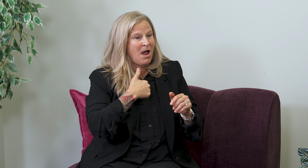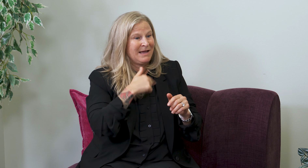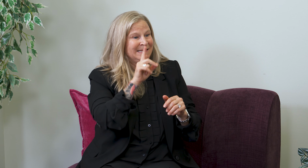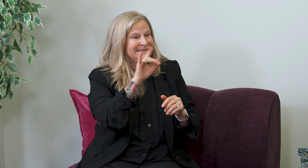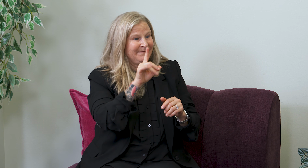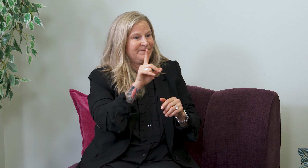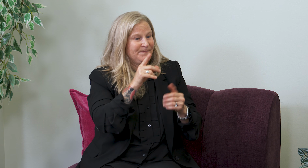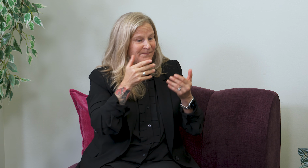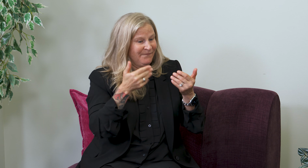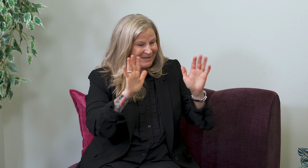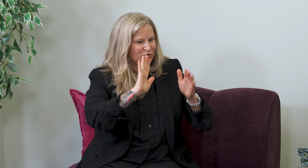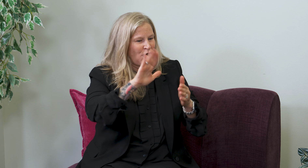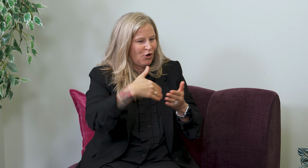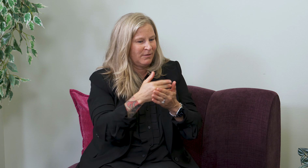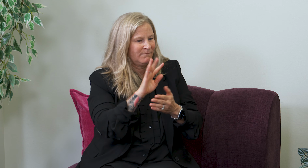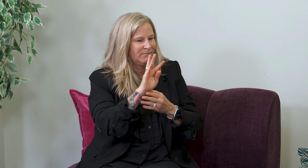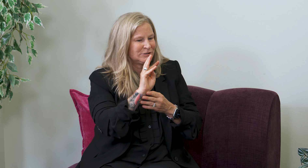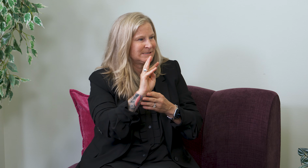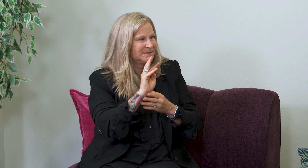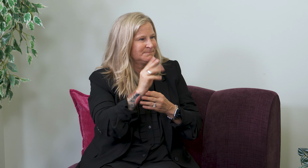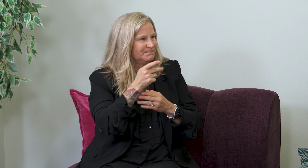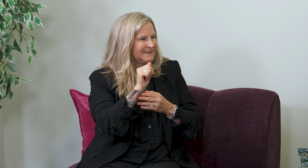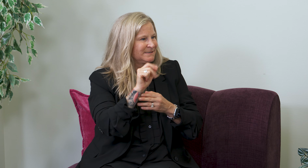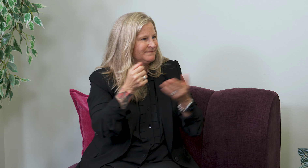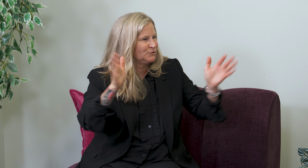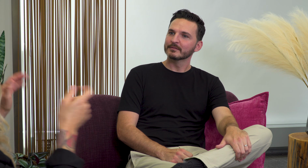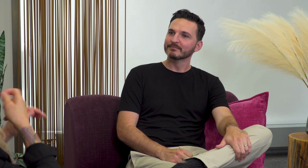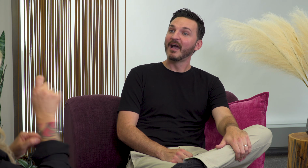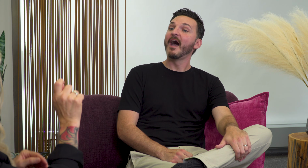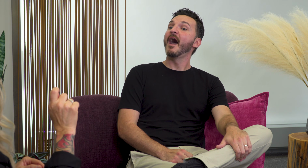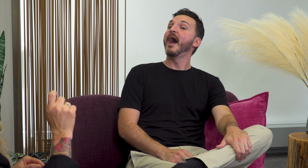Many people don't realize I have done all of the 46 peaks.